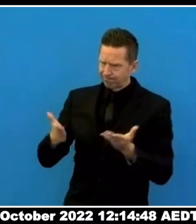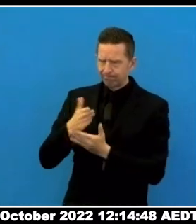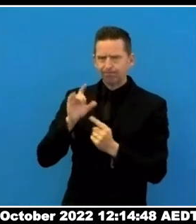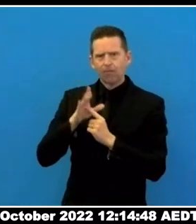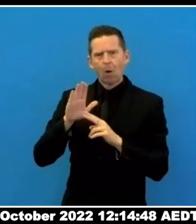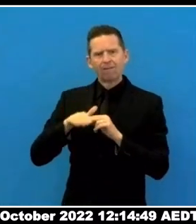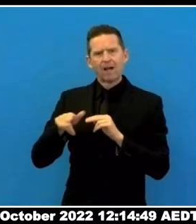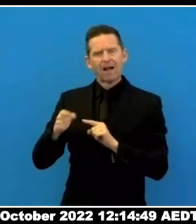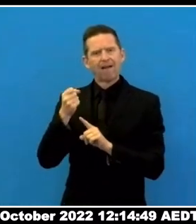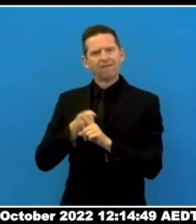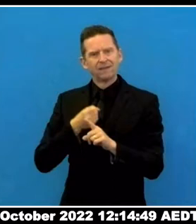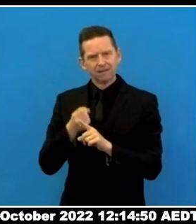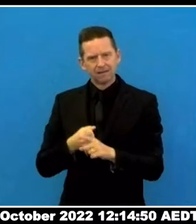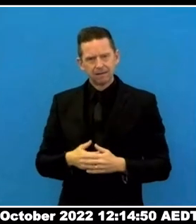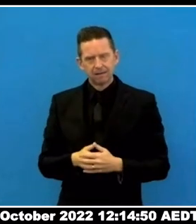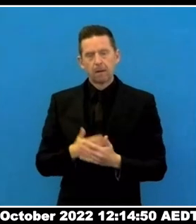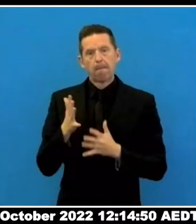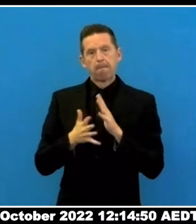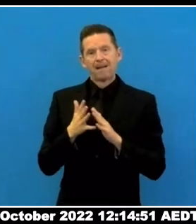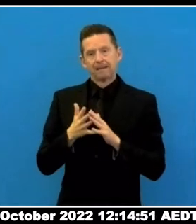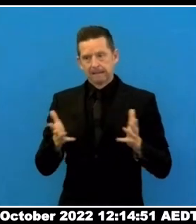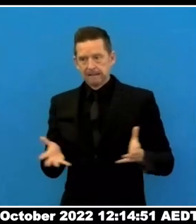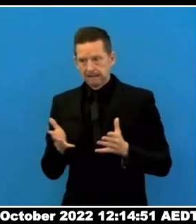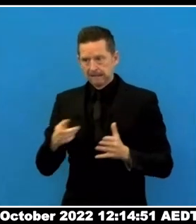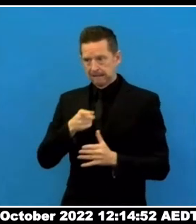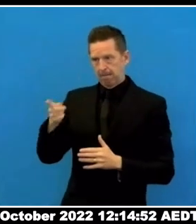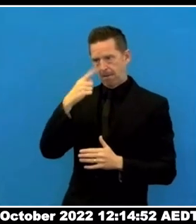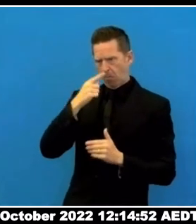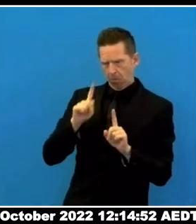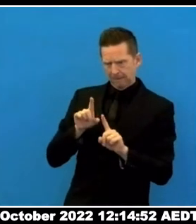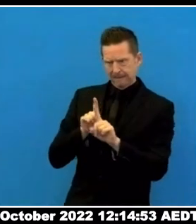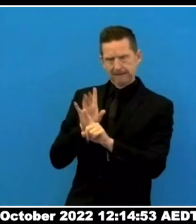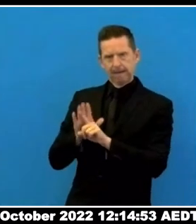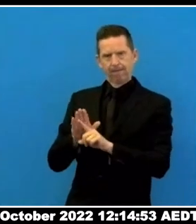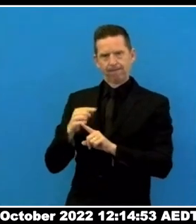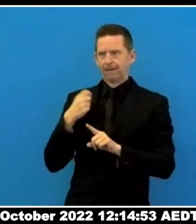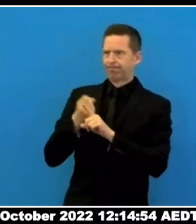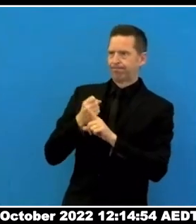both in terms of self advocacy and community advocacy,